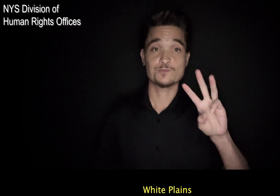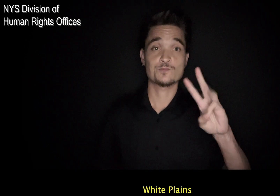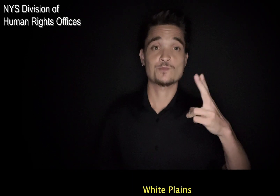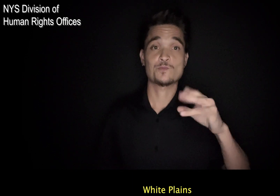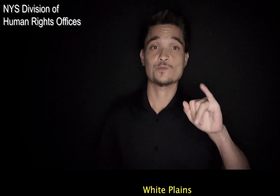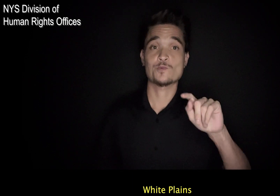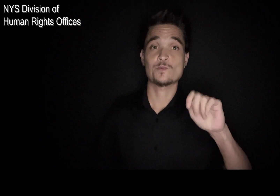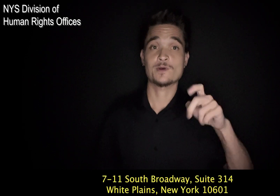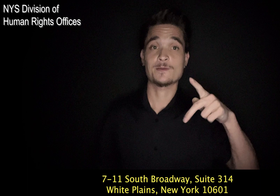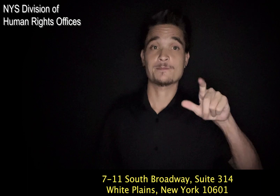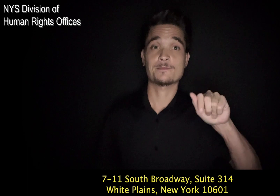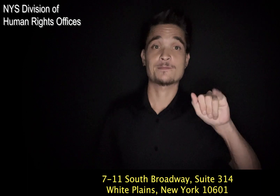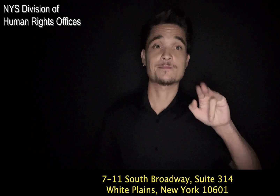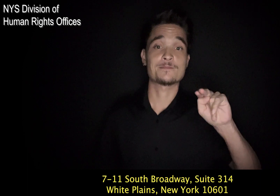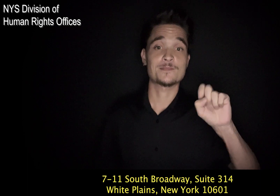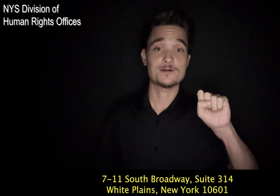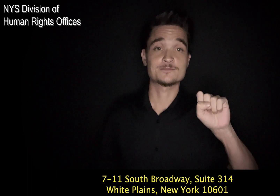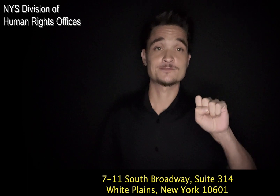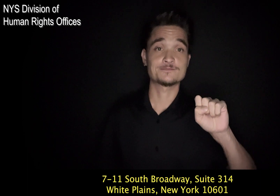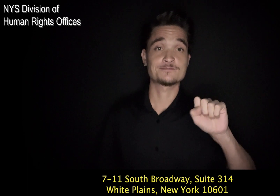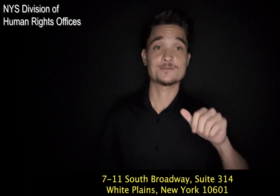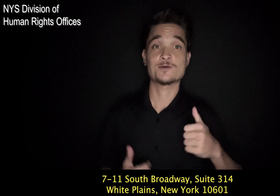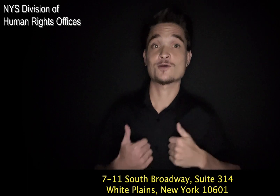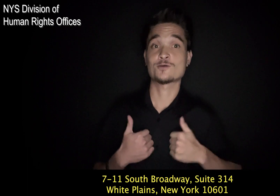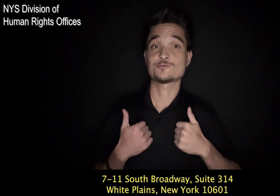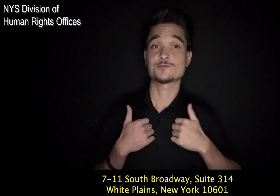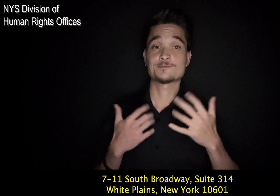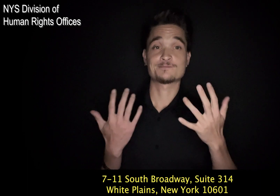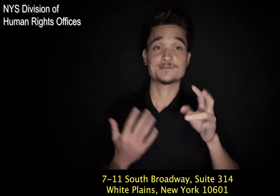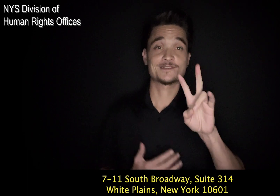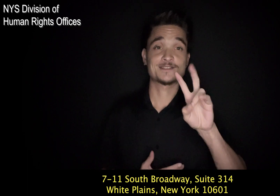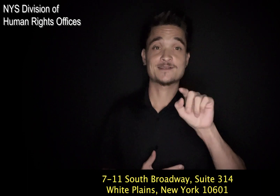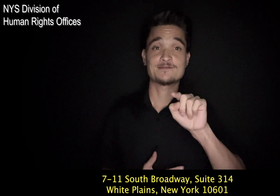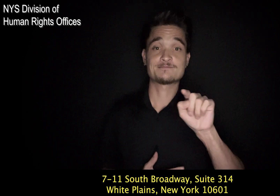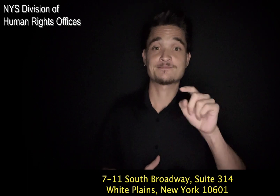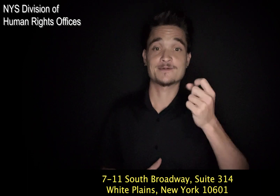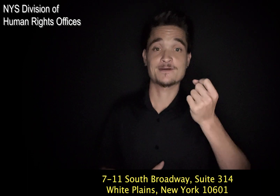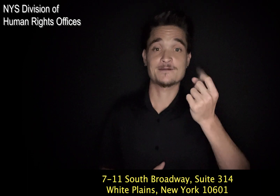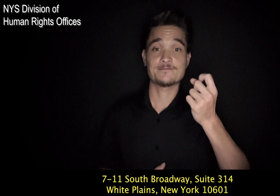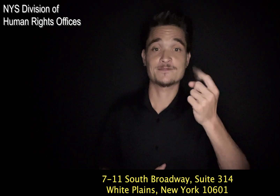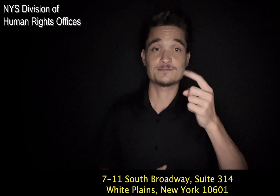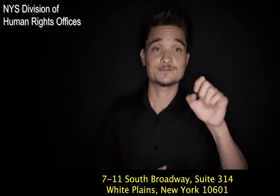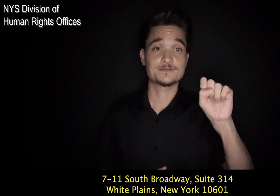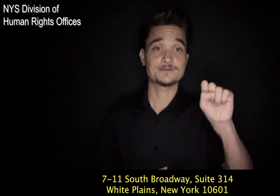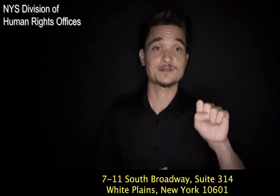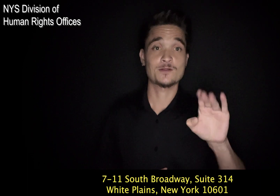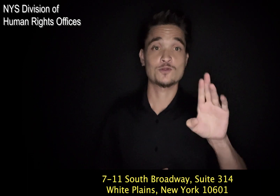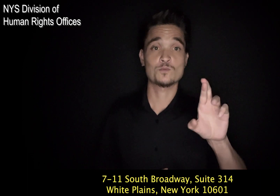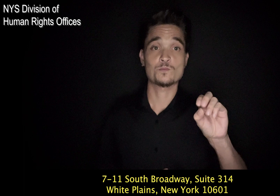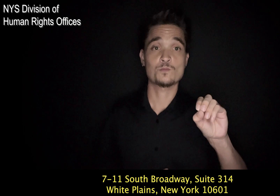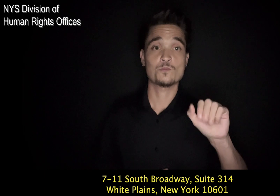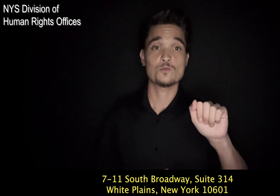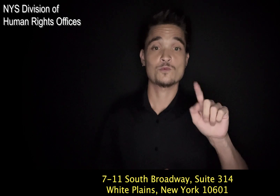White Plains 7-11 South Broadway, Suite 314 White Plains, New York 10601